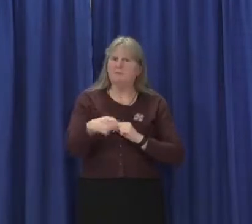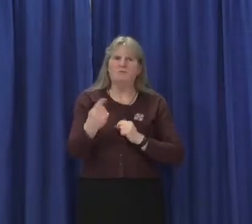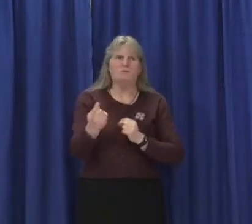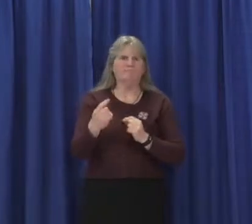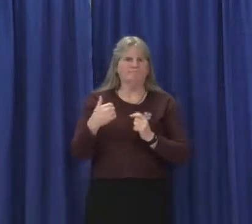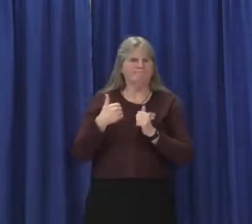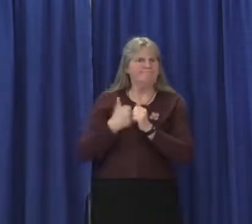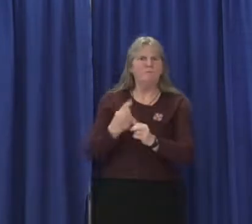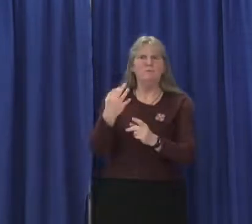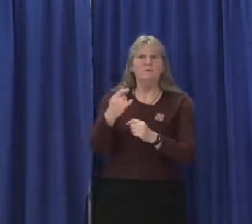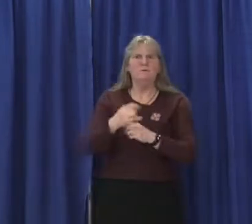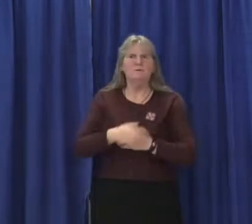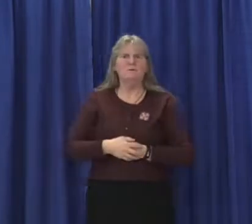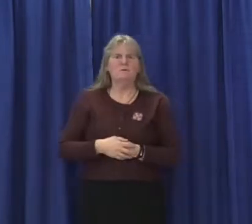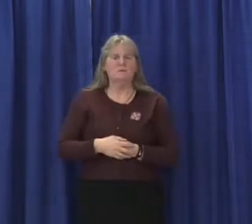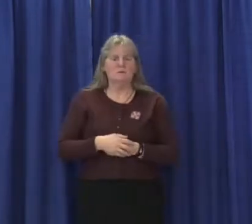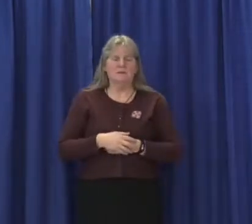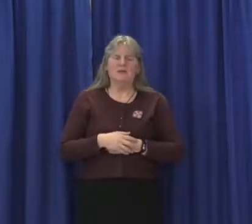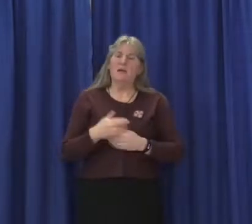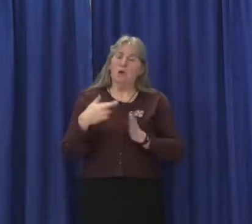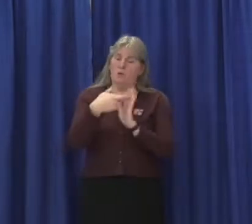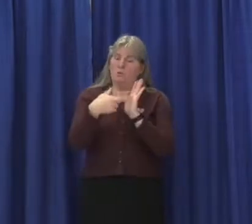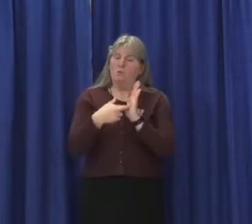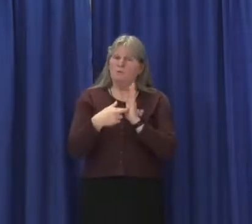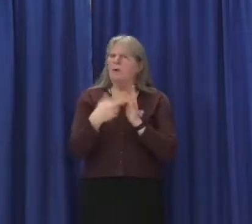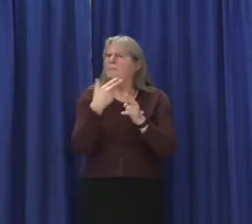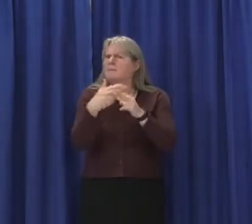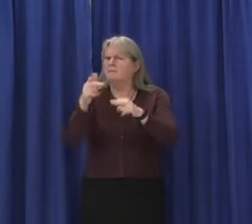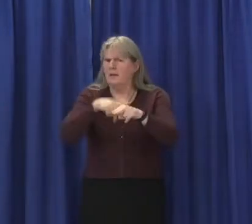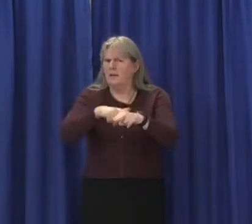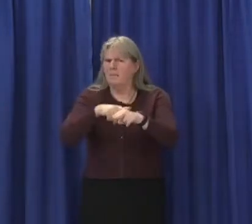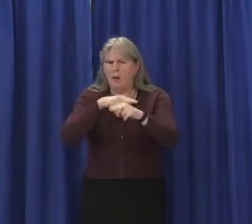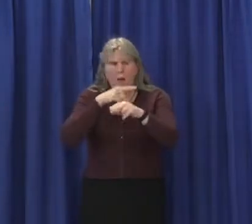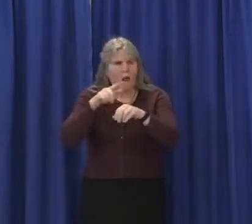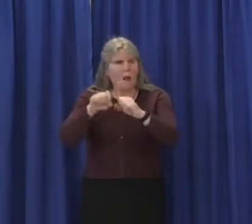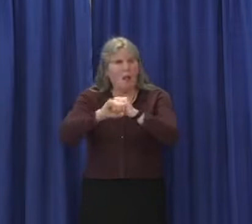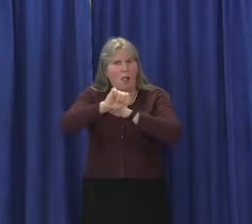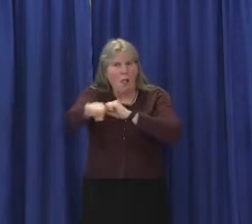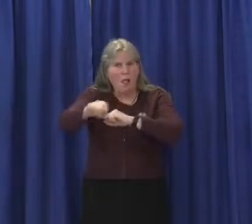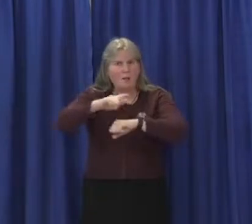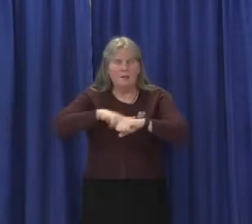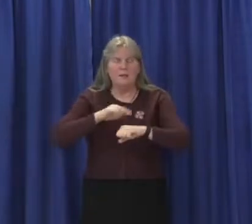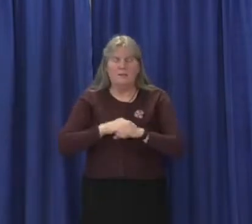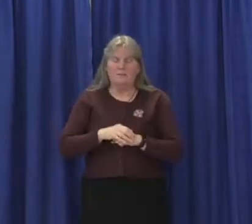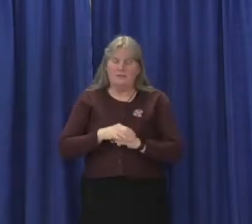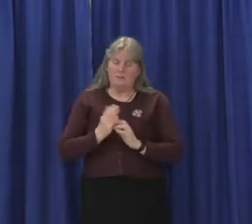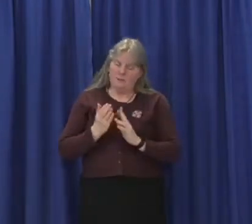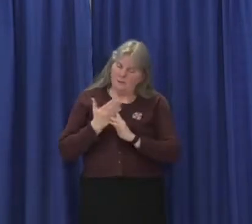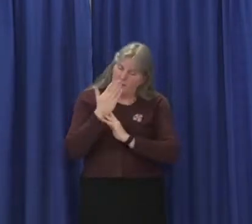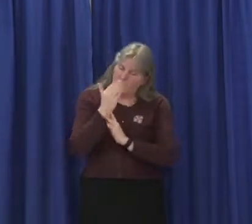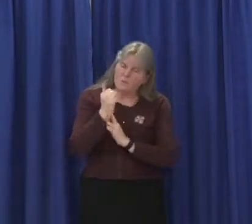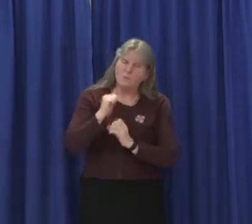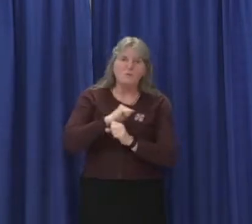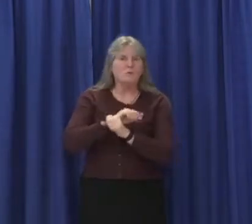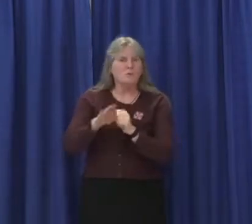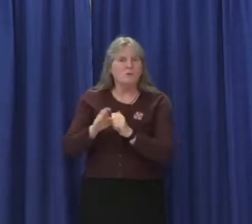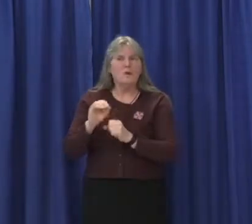These measures are meant to be short lived, and to weather this current storm in the Omicron wave. And I will make a